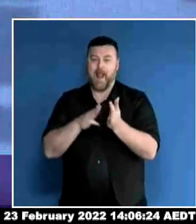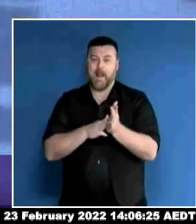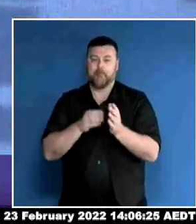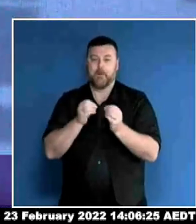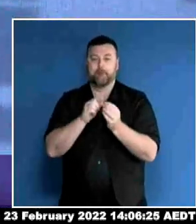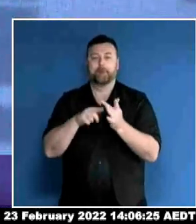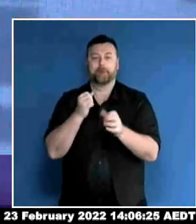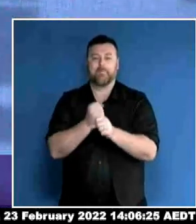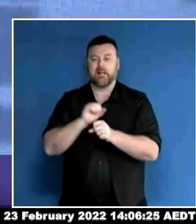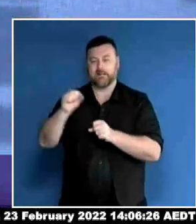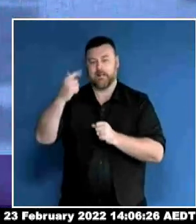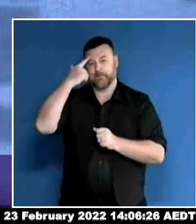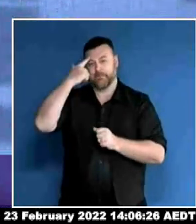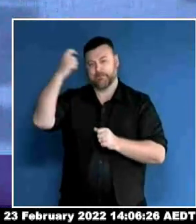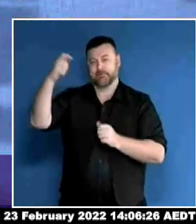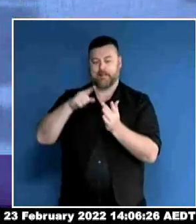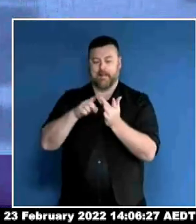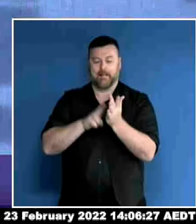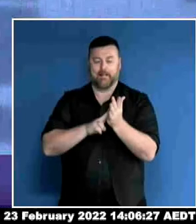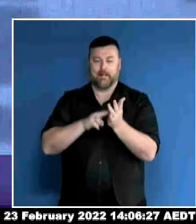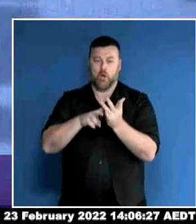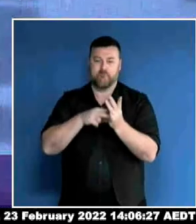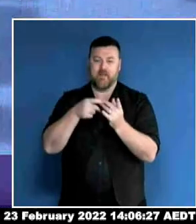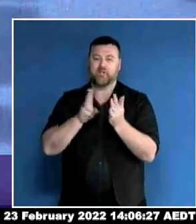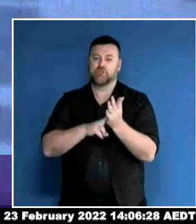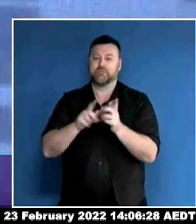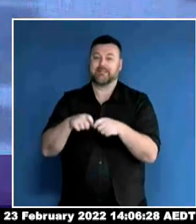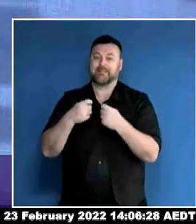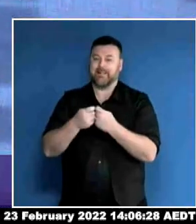operate and grow the BusyBeans program."